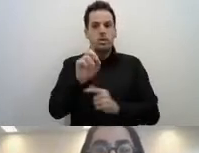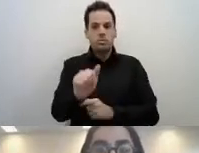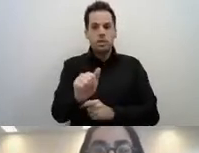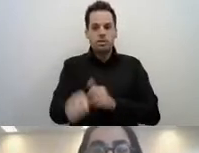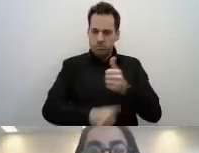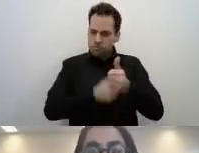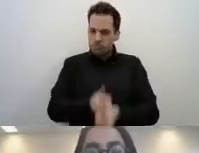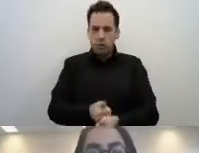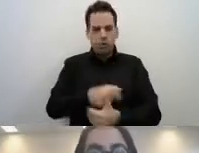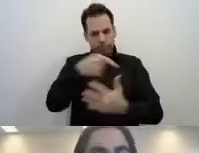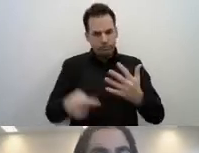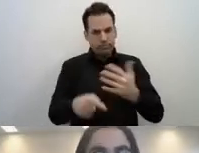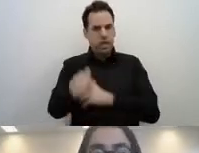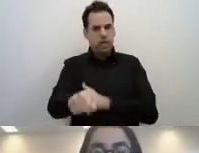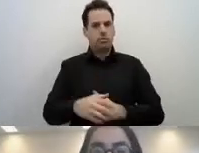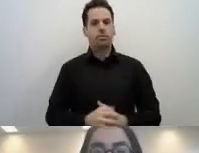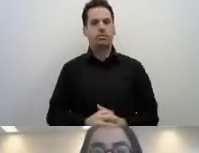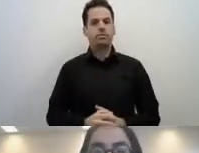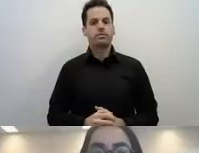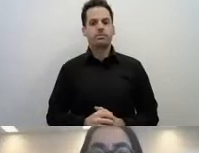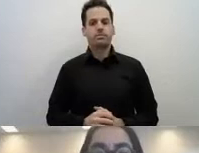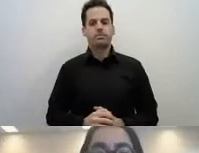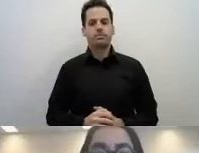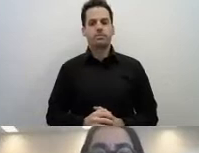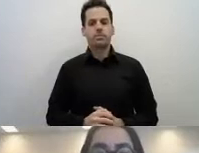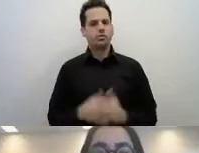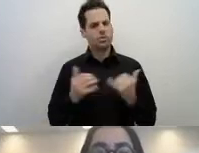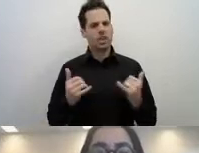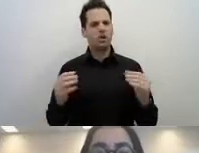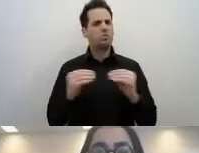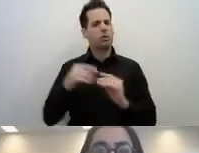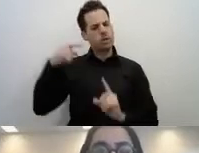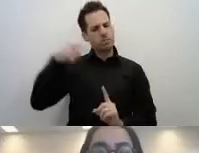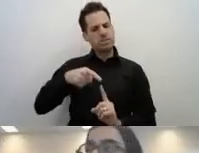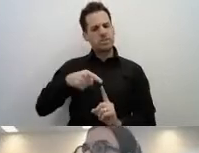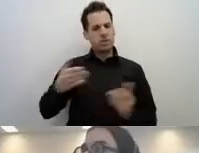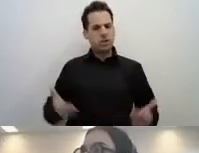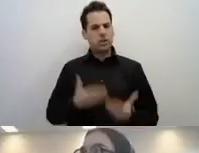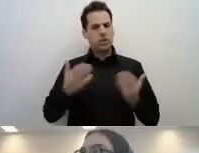but let me come in more detail to manitoba's specific law the human rights code